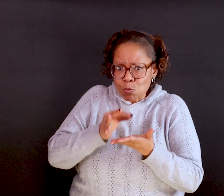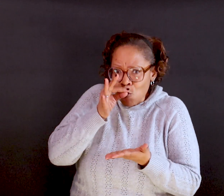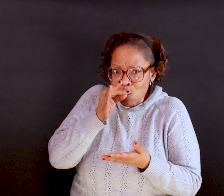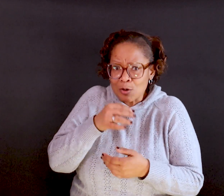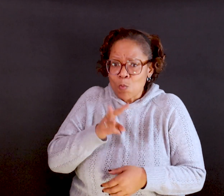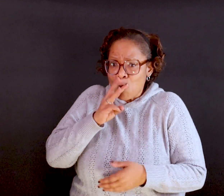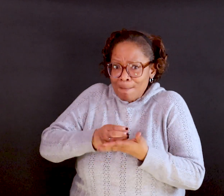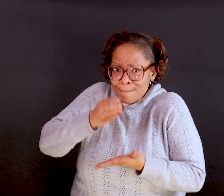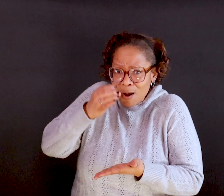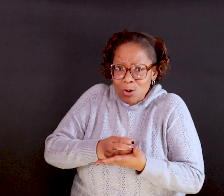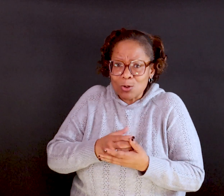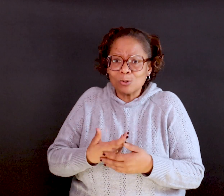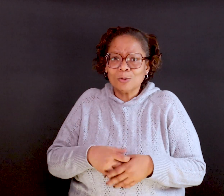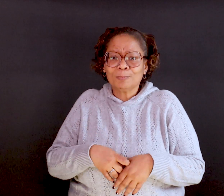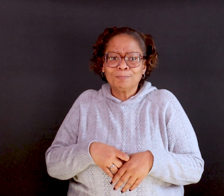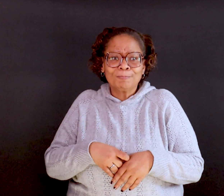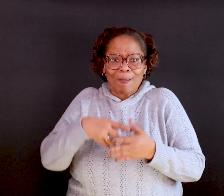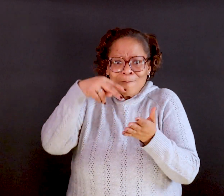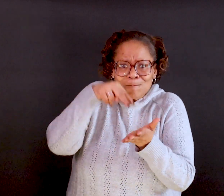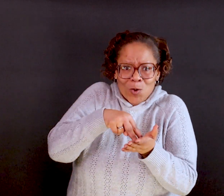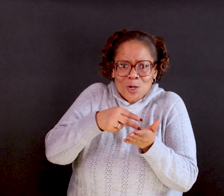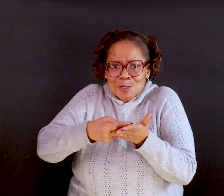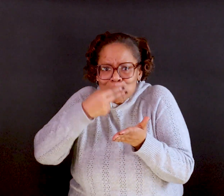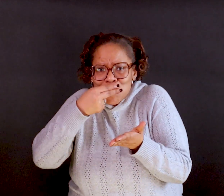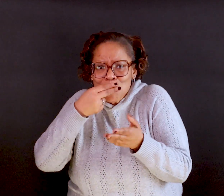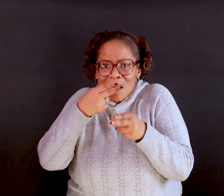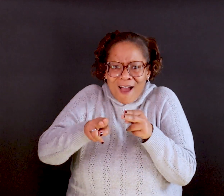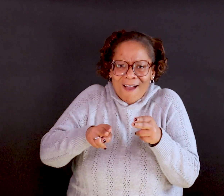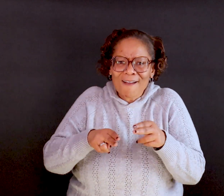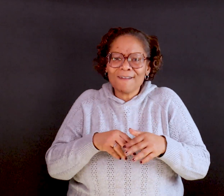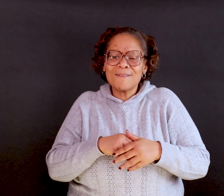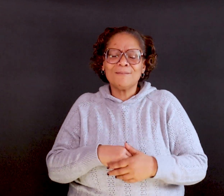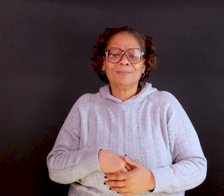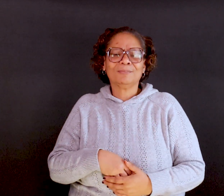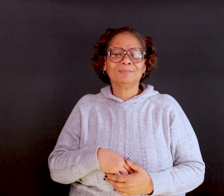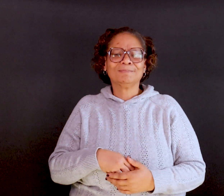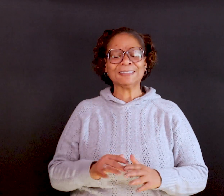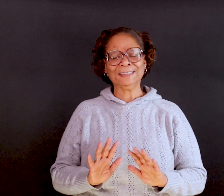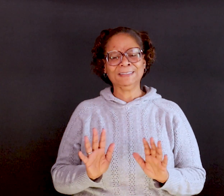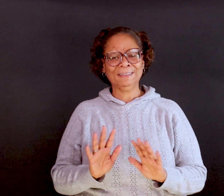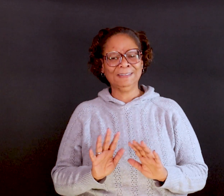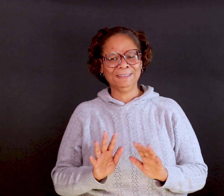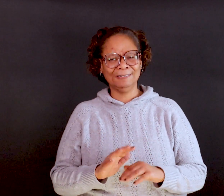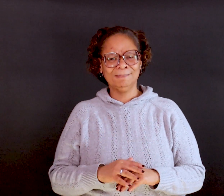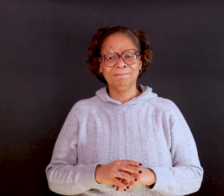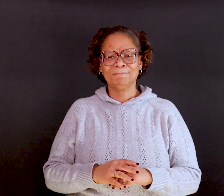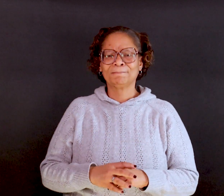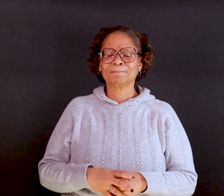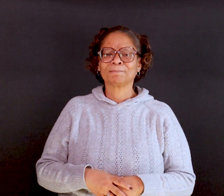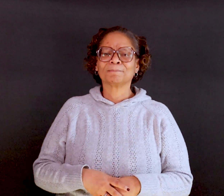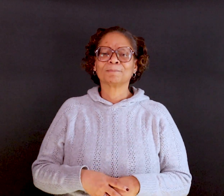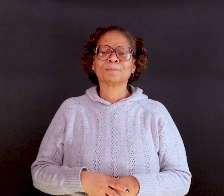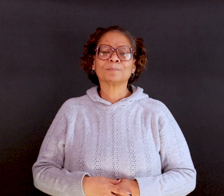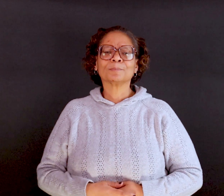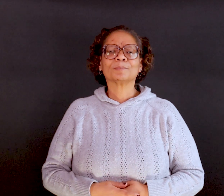Straws, water bottles or eating utensils, especially if you or others have any cold